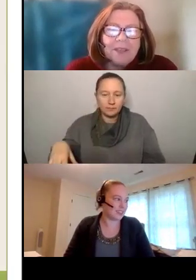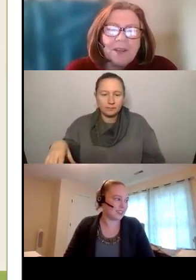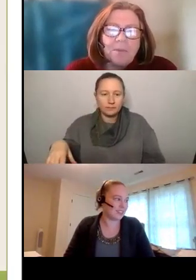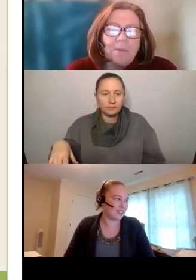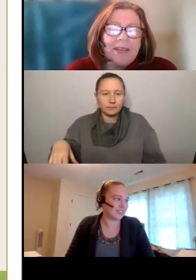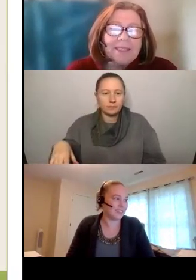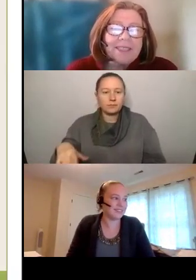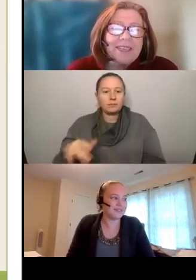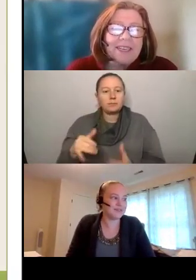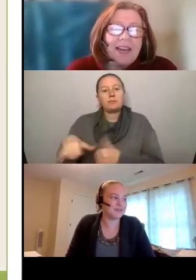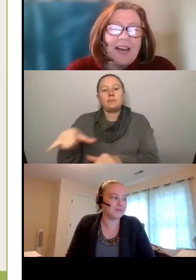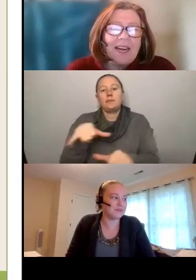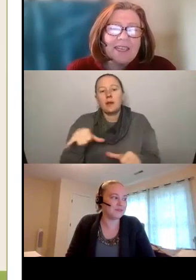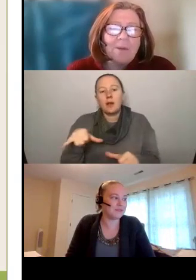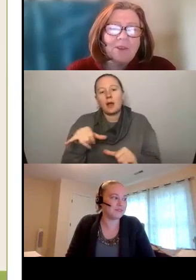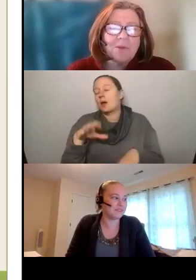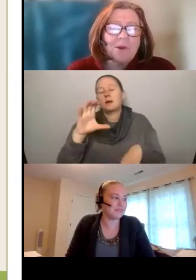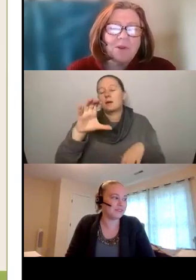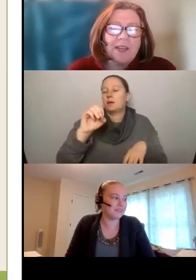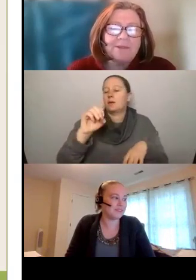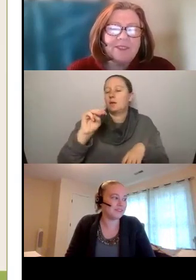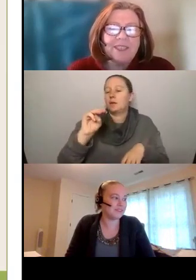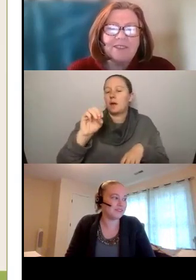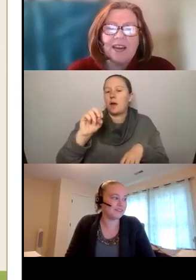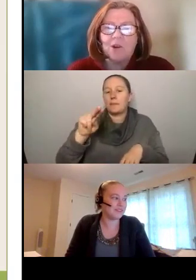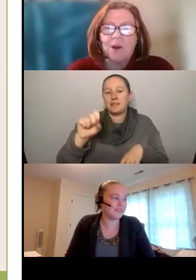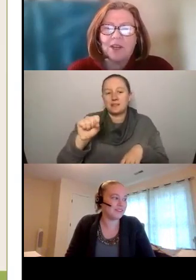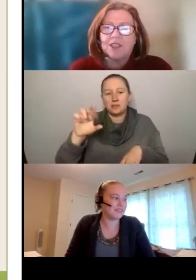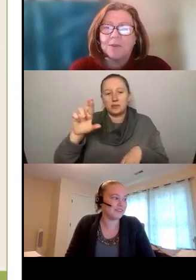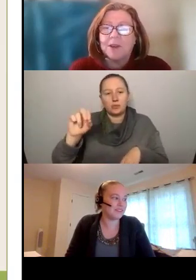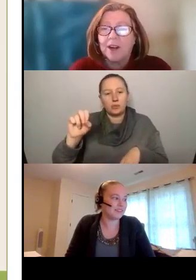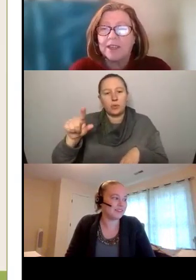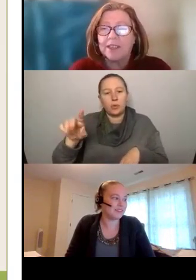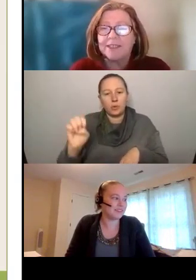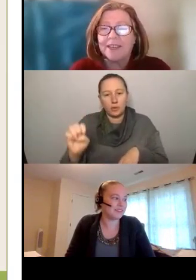So basically Commons Roles, I've seen a lot of questions regarding this